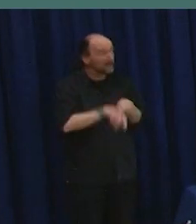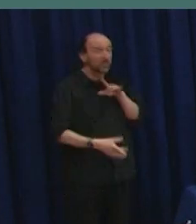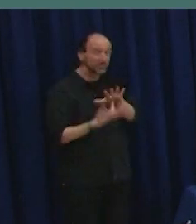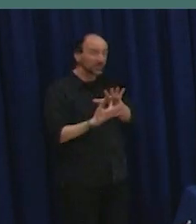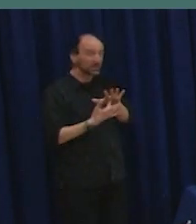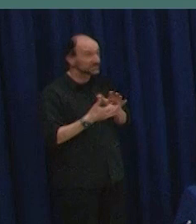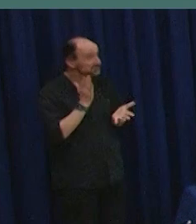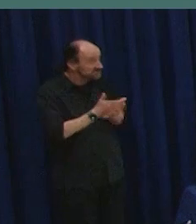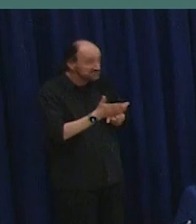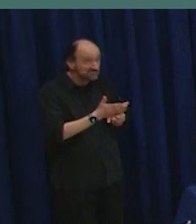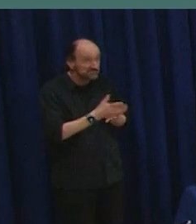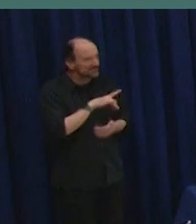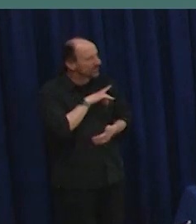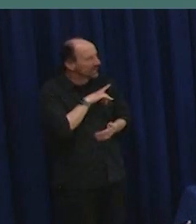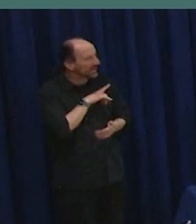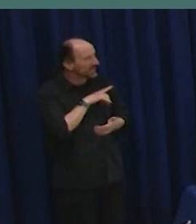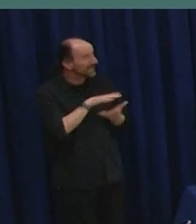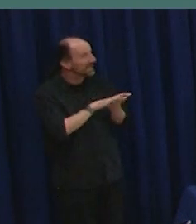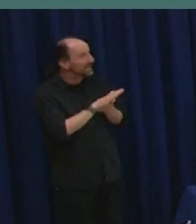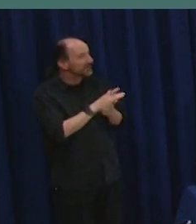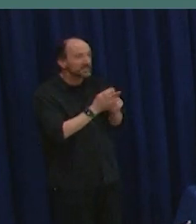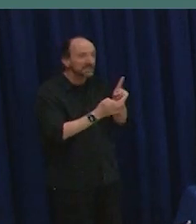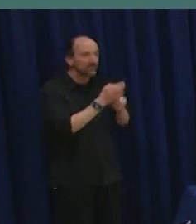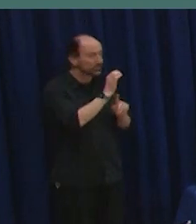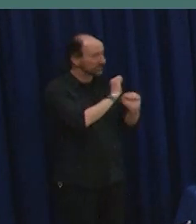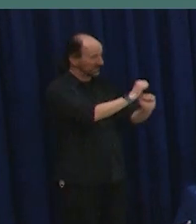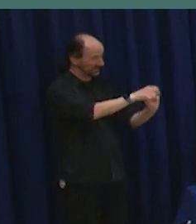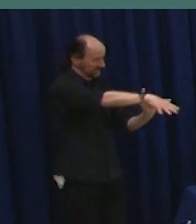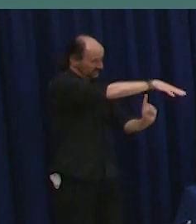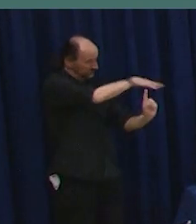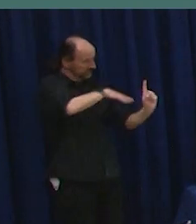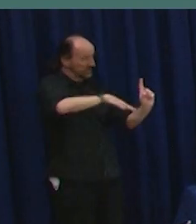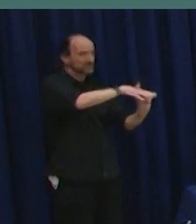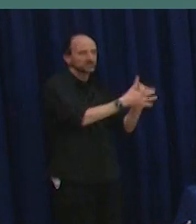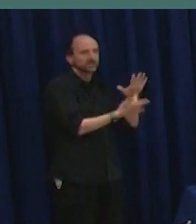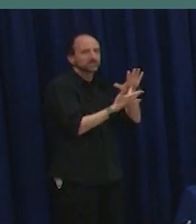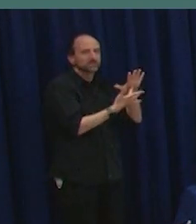mean? Well, it means improving someone's social environment and that is really important in ADHD